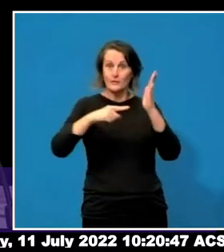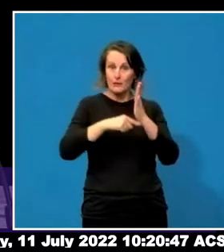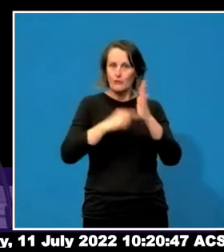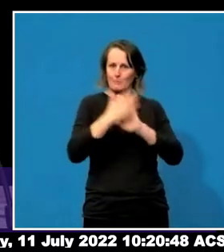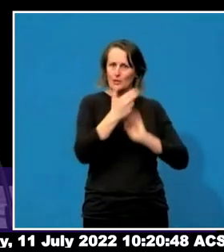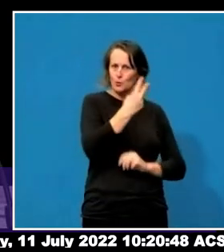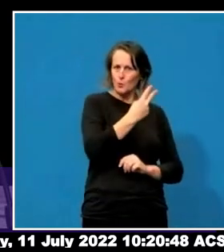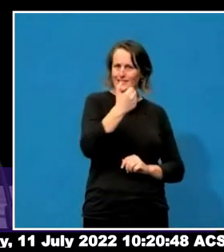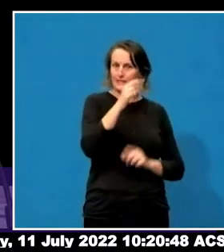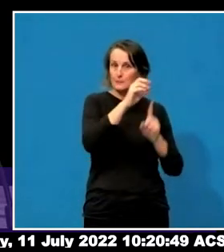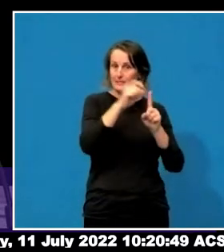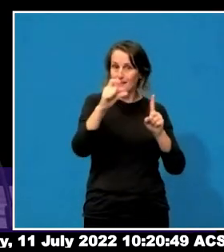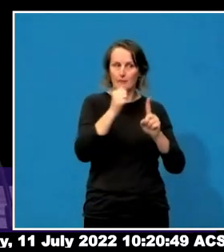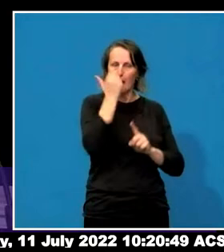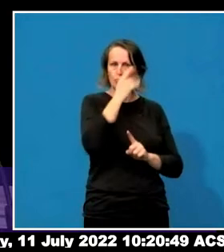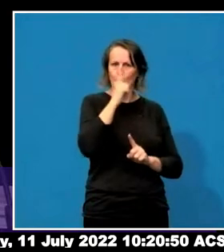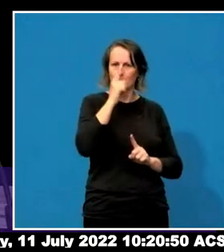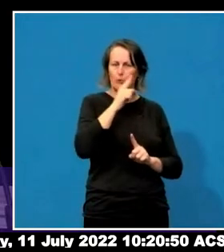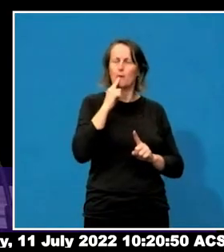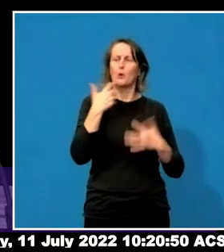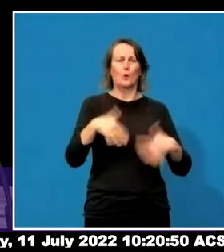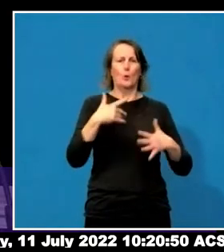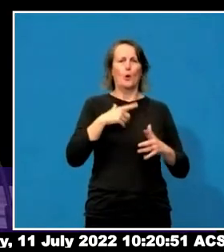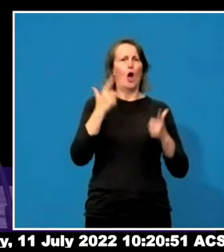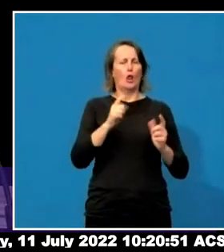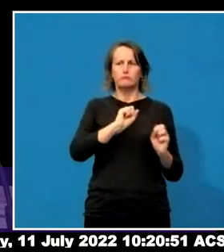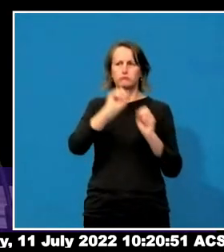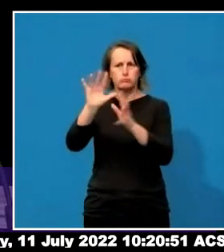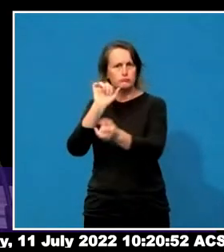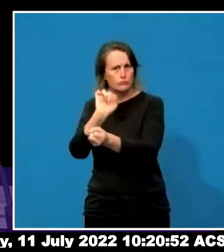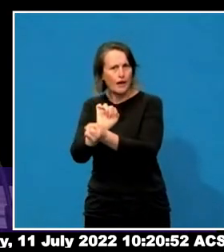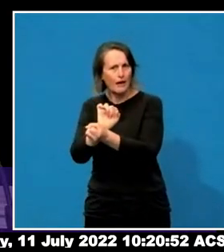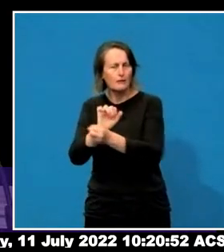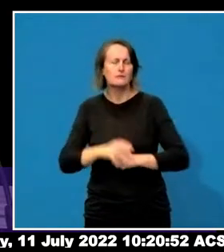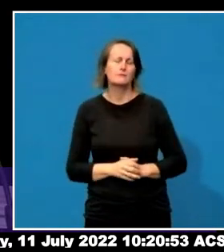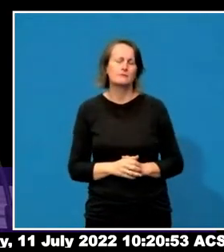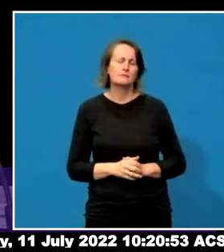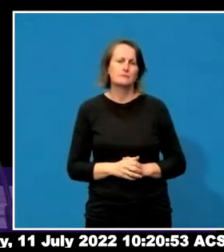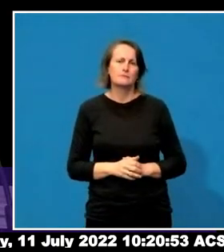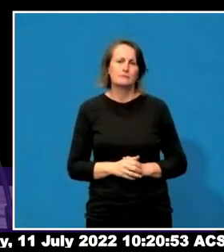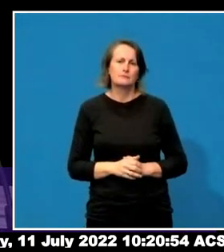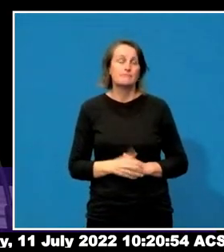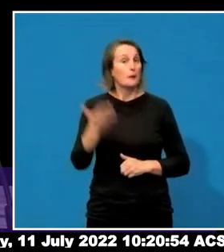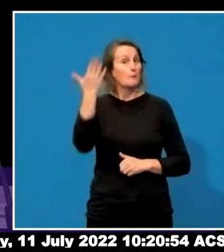A significant proportion of the evidence at Public hearings 11 and 15 concerned two case